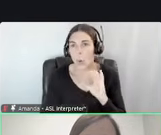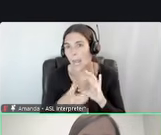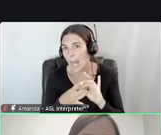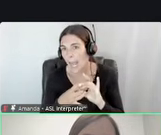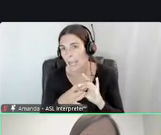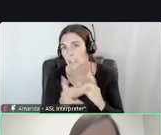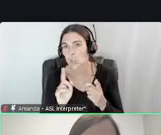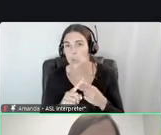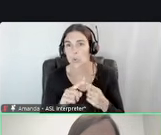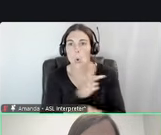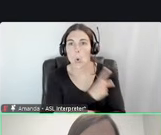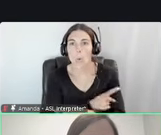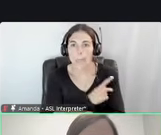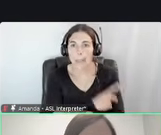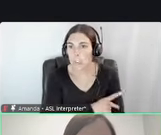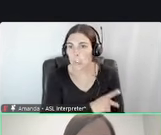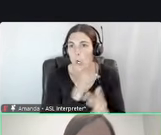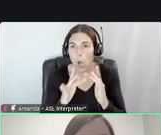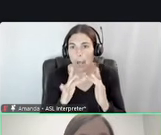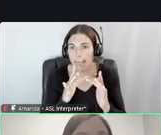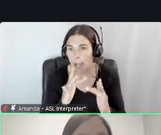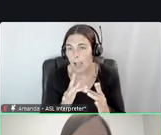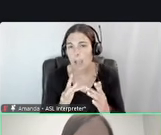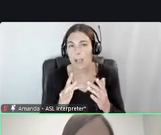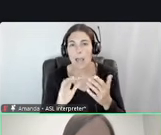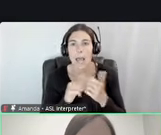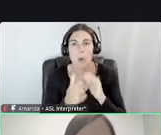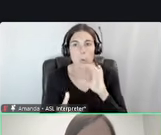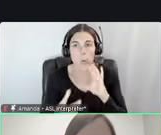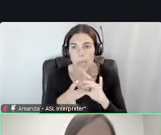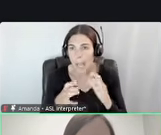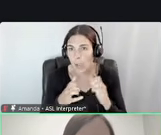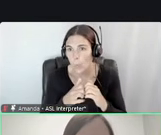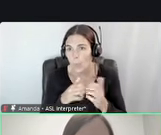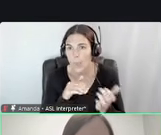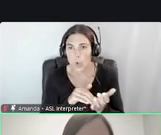portal and how to connect with their doctor's office in a virtual manner. So again, this is